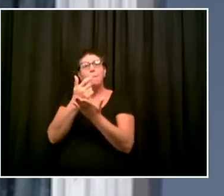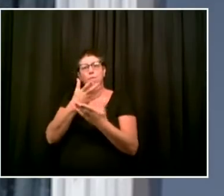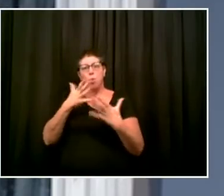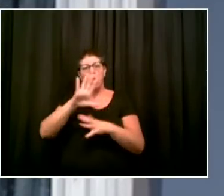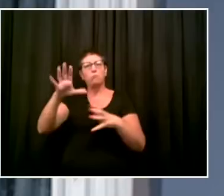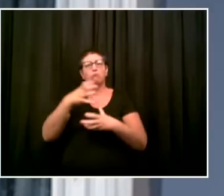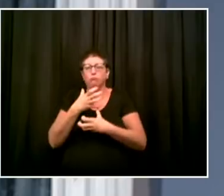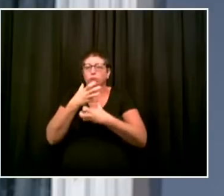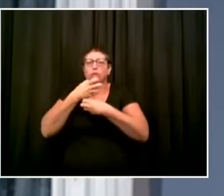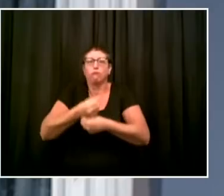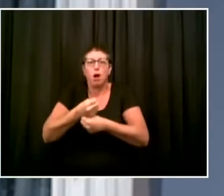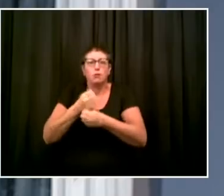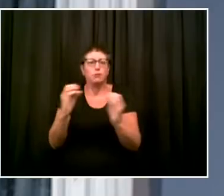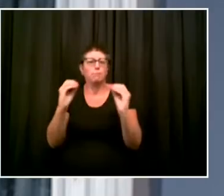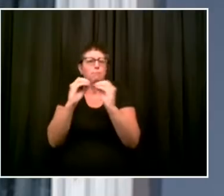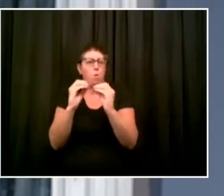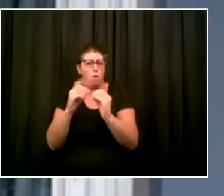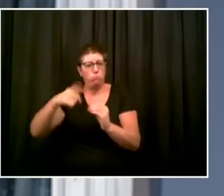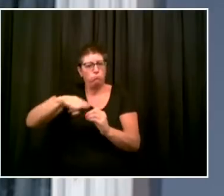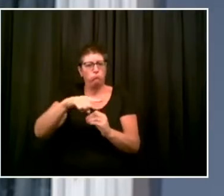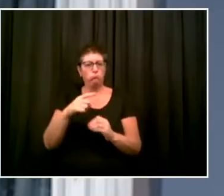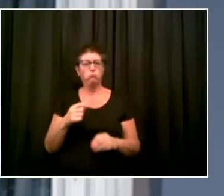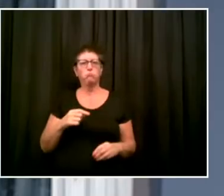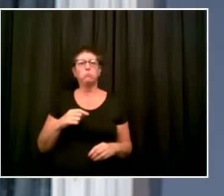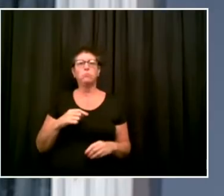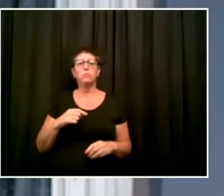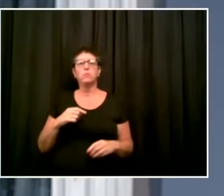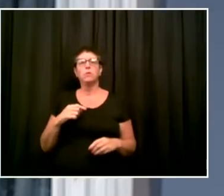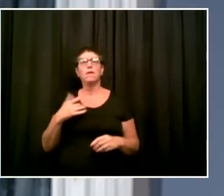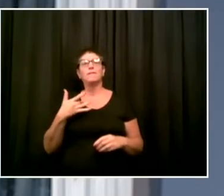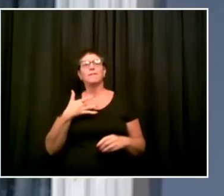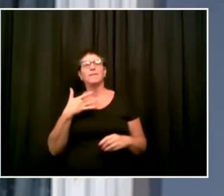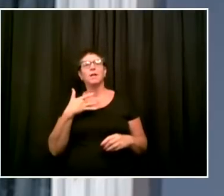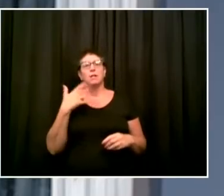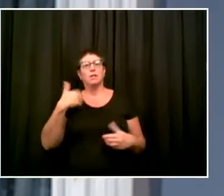REFORM, I WOULD SAY GAIN TRUST AND TELL THE